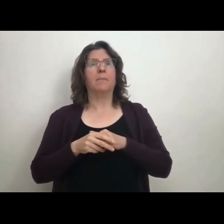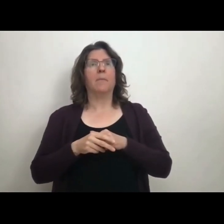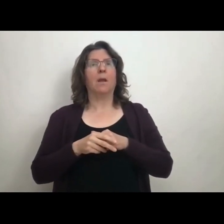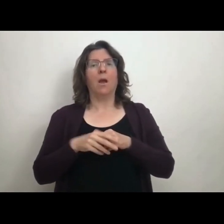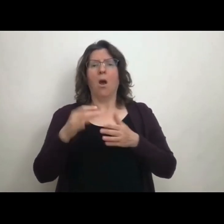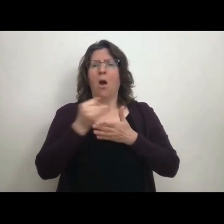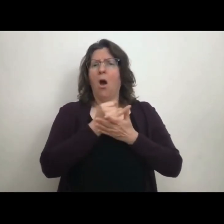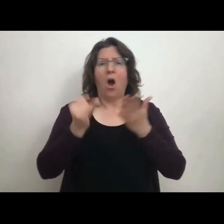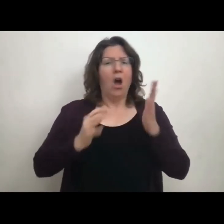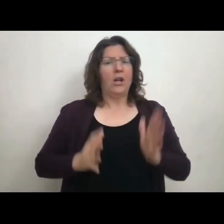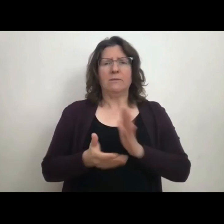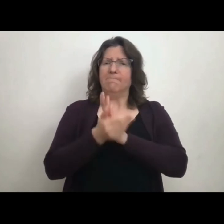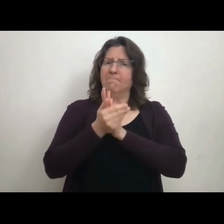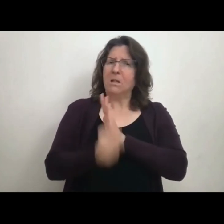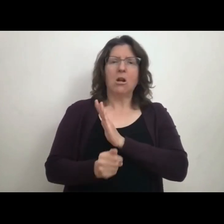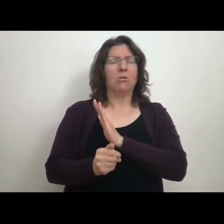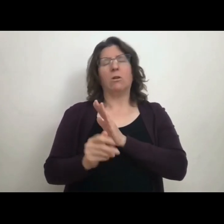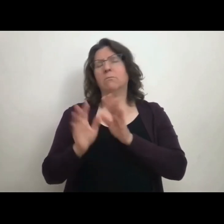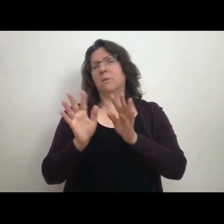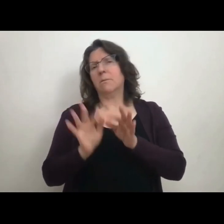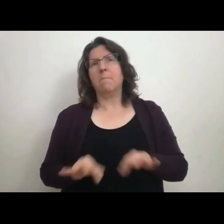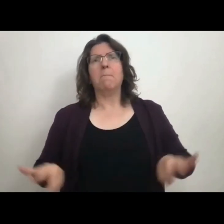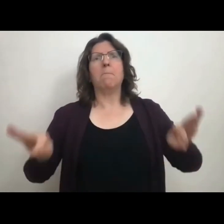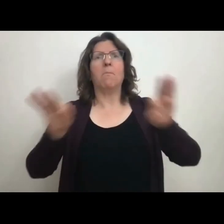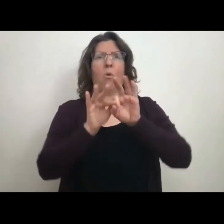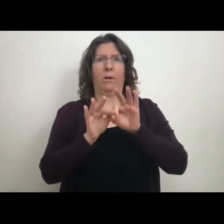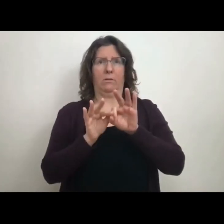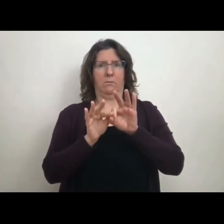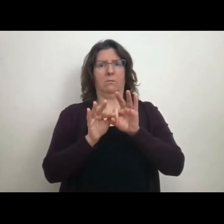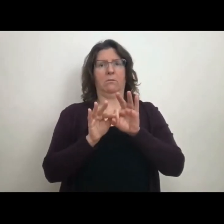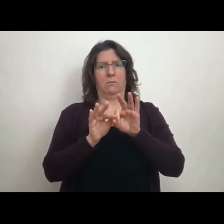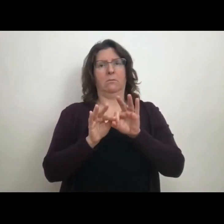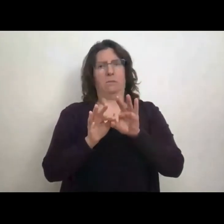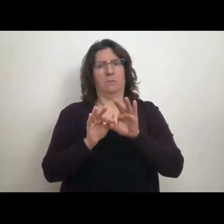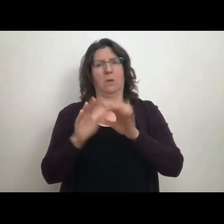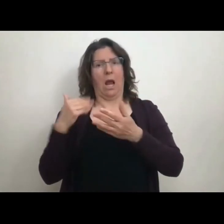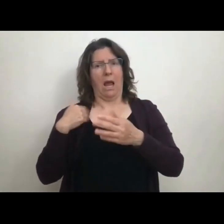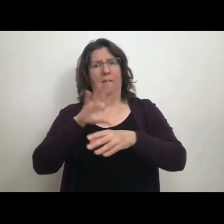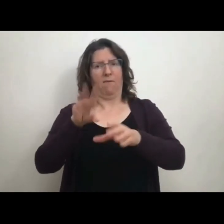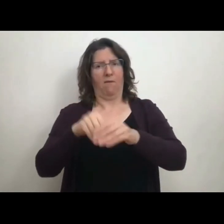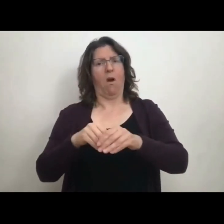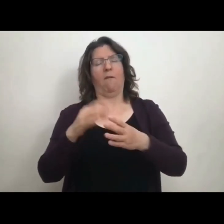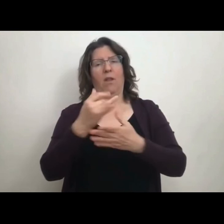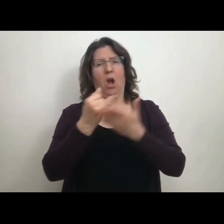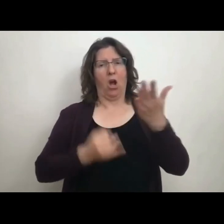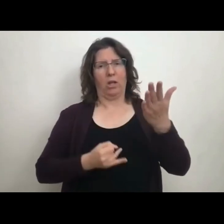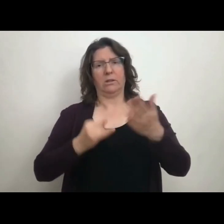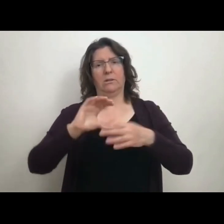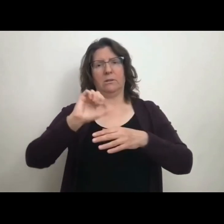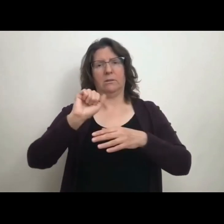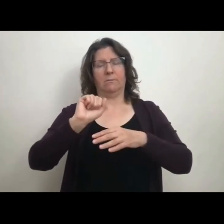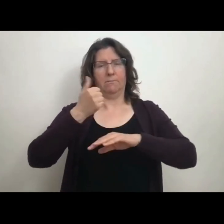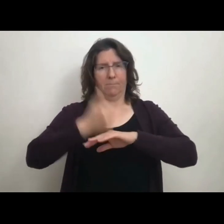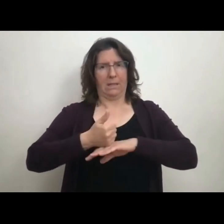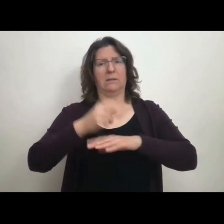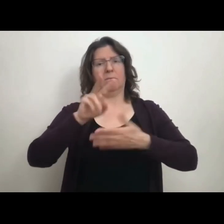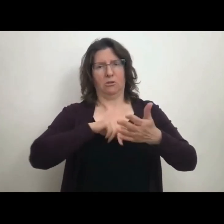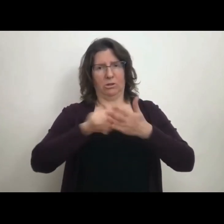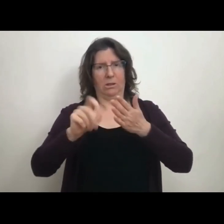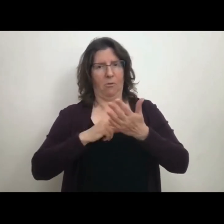3. Involving talented artists is essential to the development of arts-infused curriculum. It's paramount!